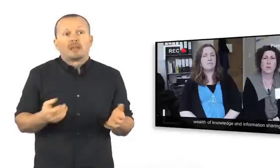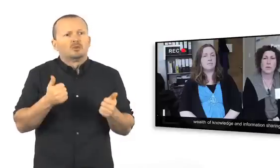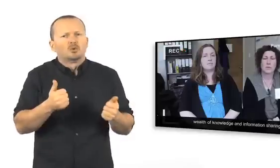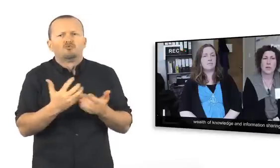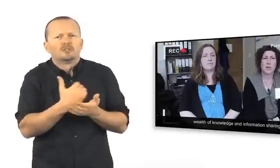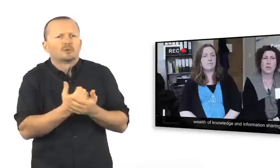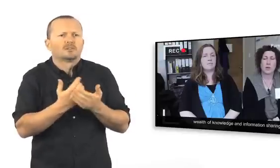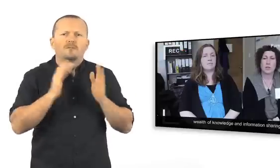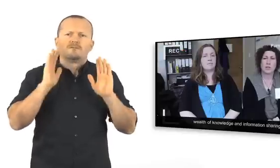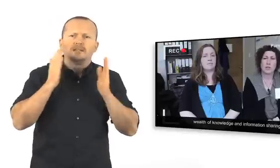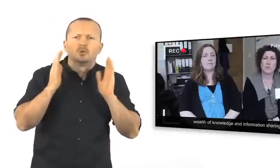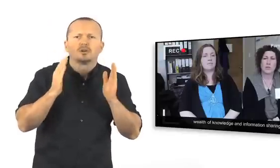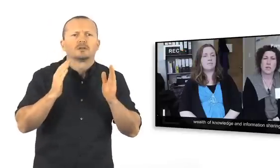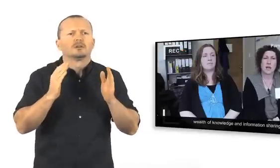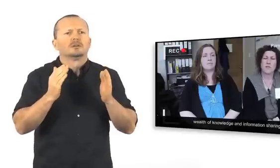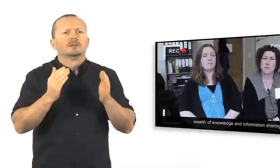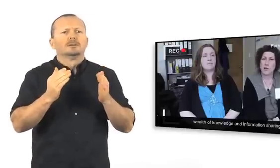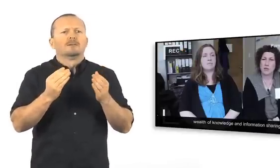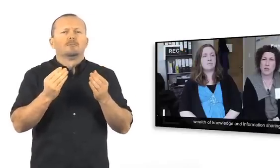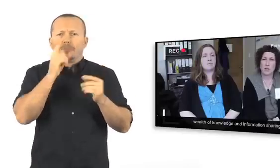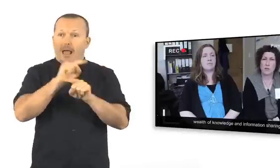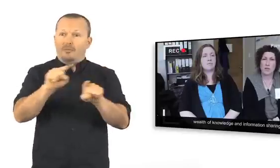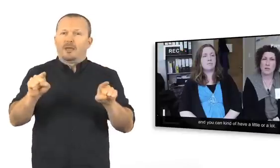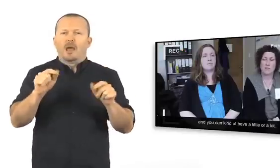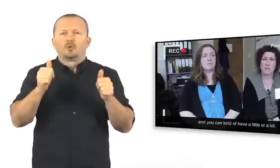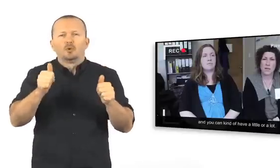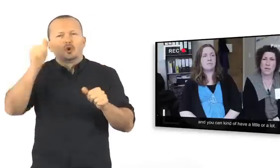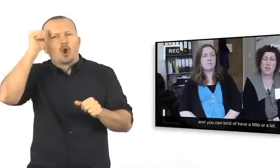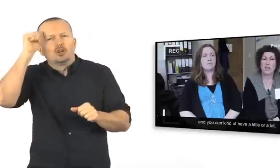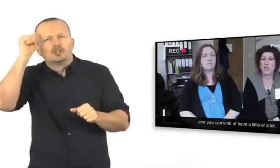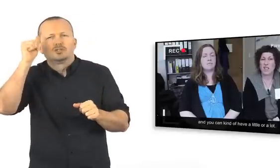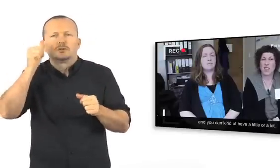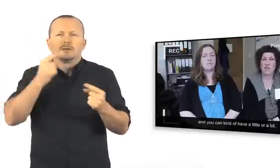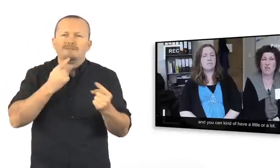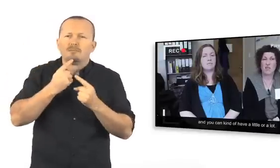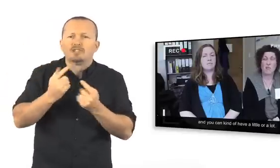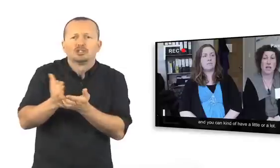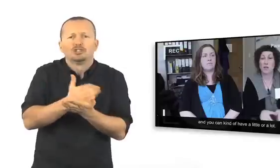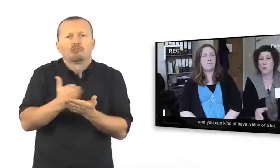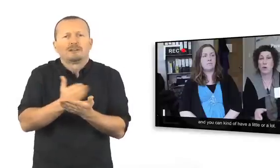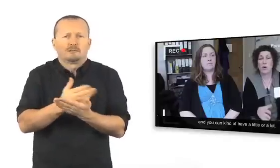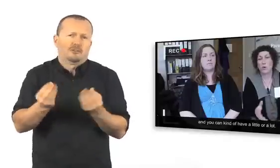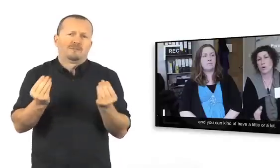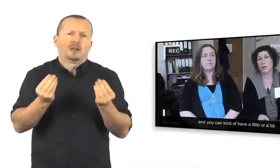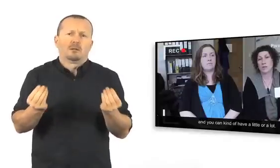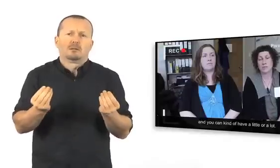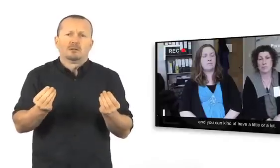a wealth of knowledge and information sharing and you can kind of have a little or a lot.